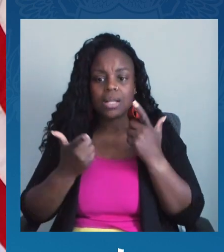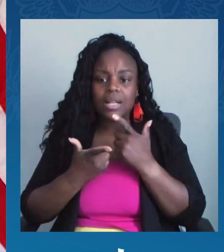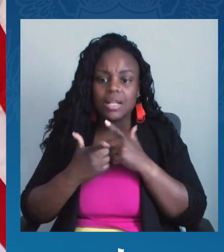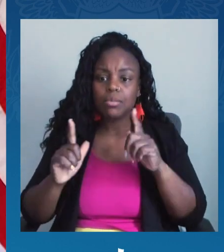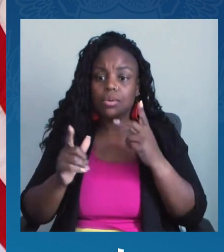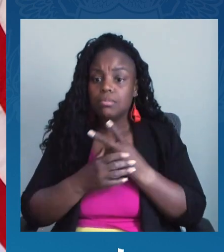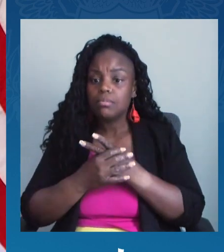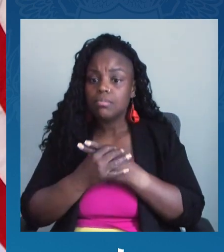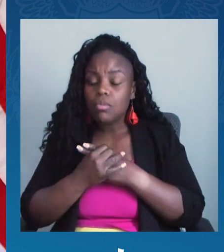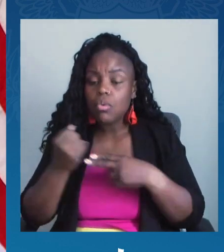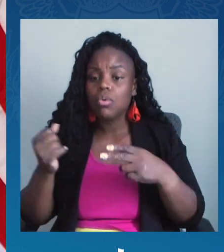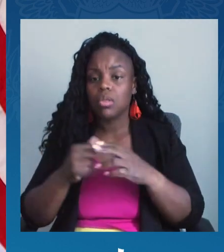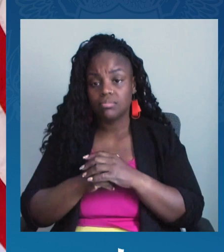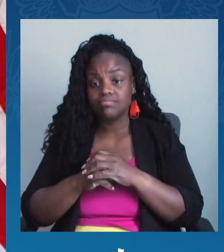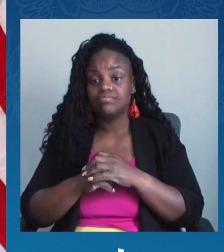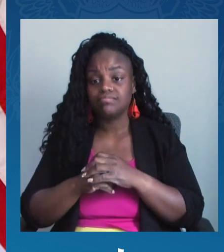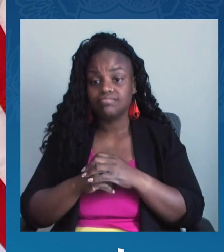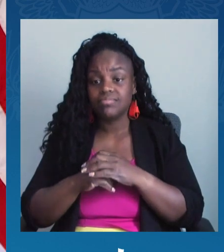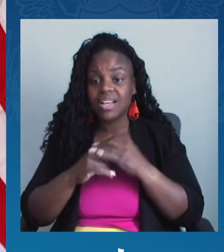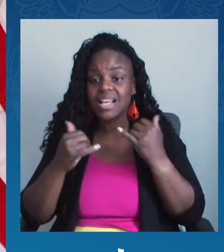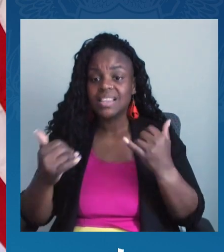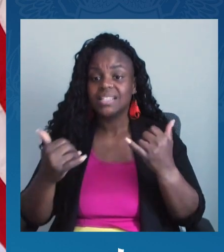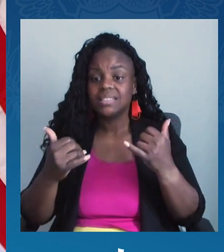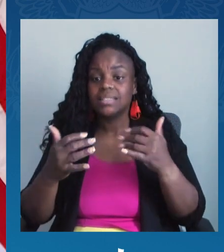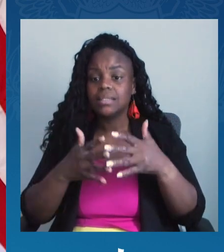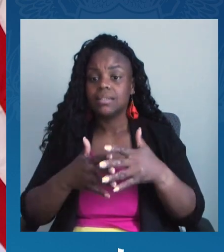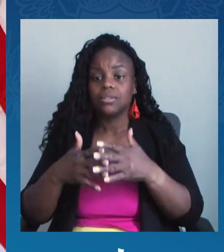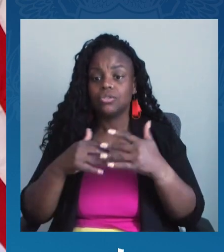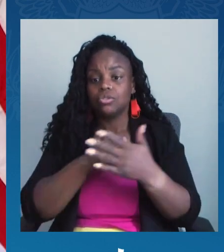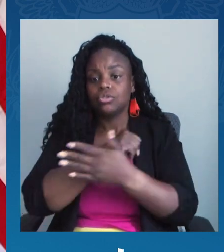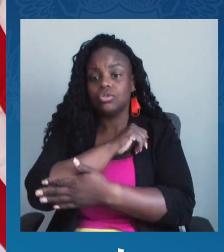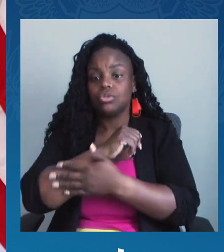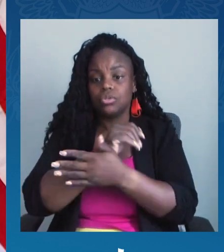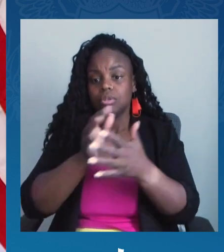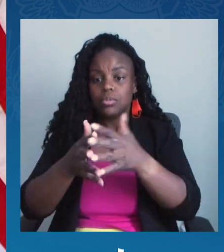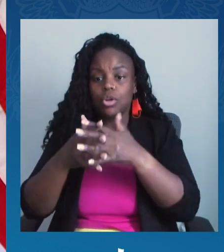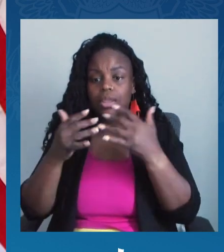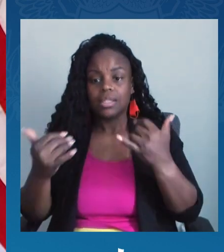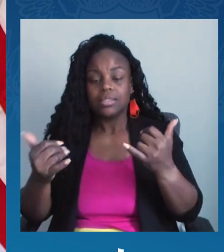In America on these issues. And I say, take back the flag.